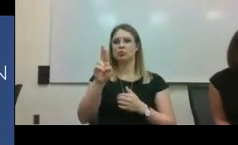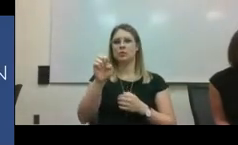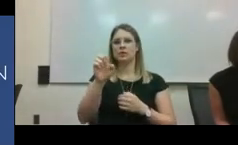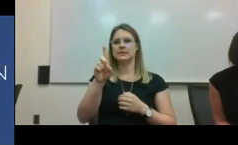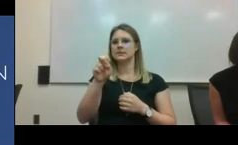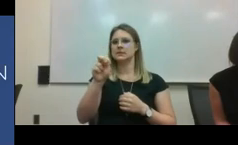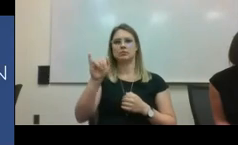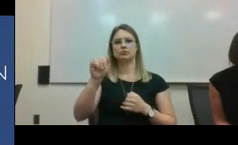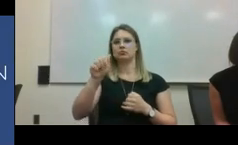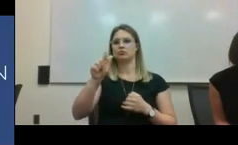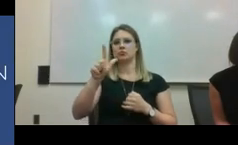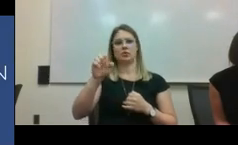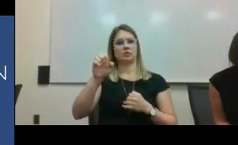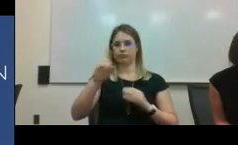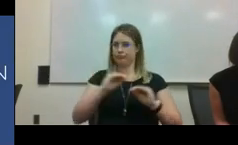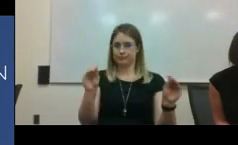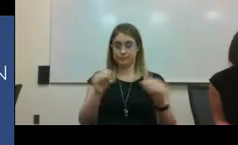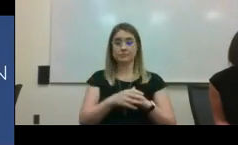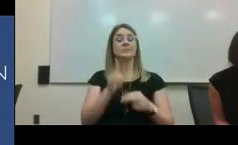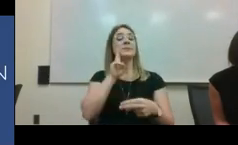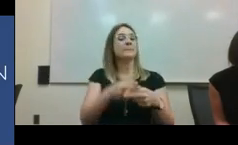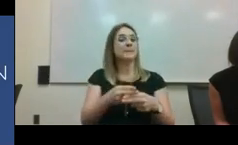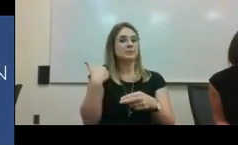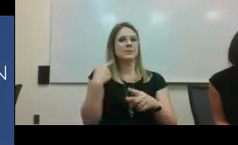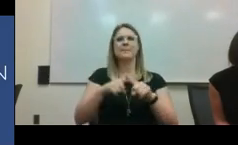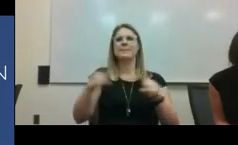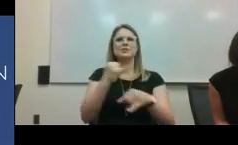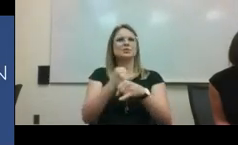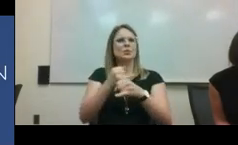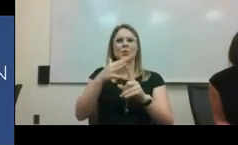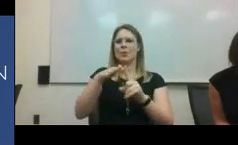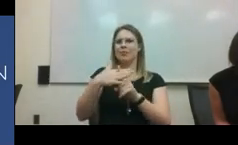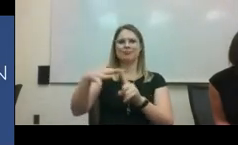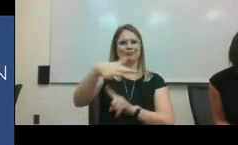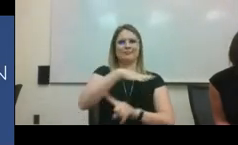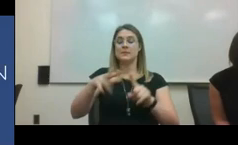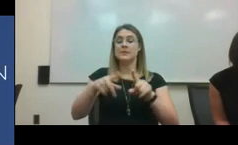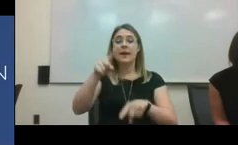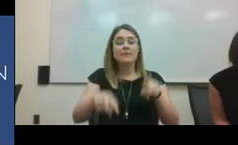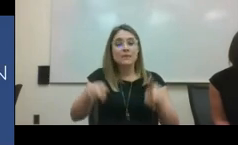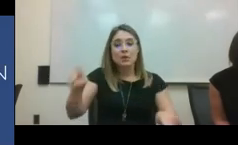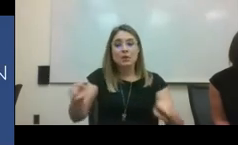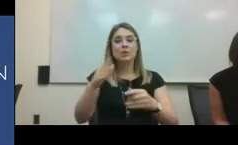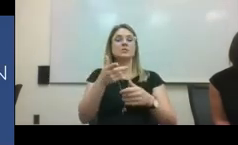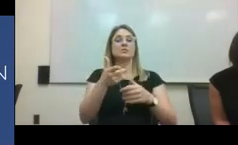And I mentioned this little earlier but just really diverse school environment so the students also were accessing the curriculum very differently.